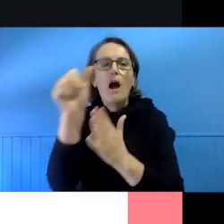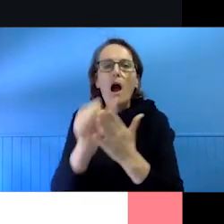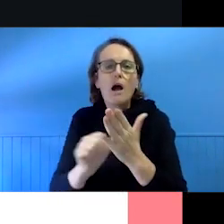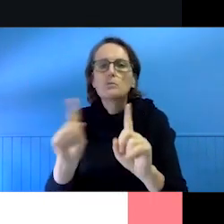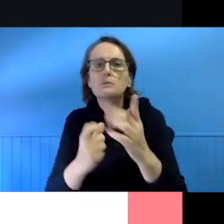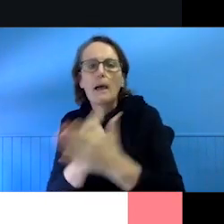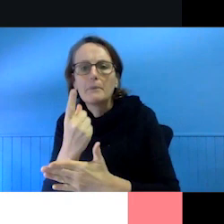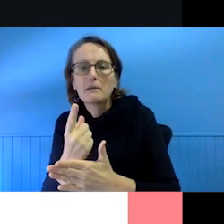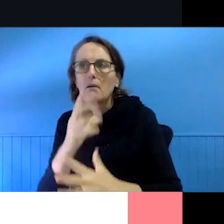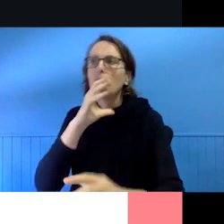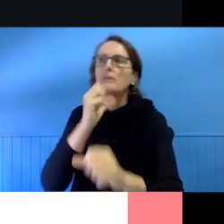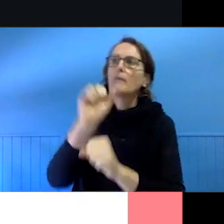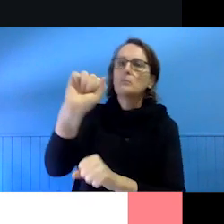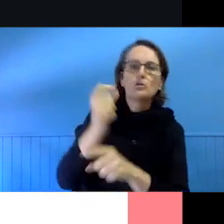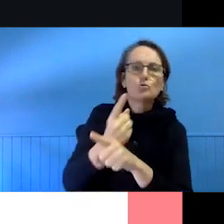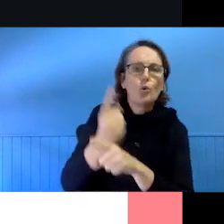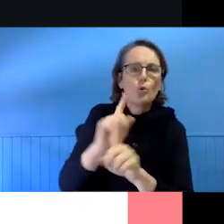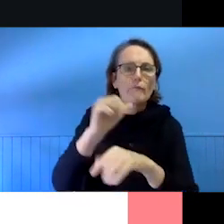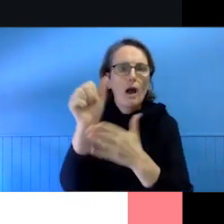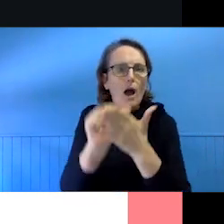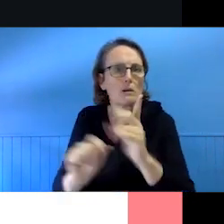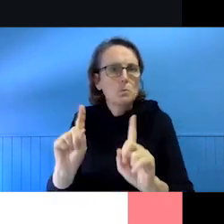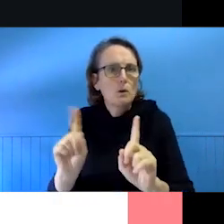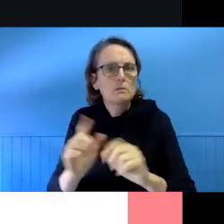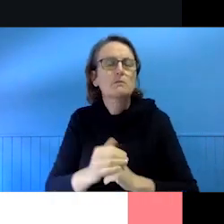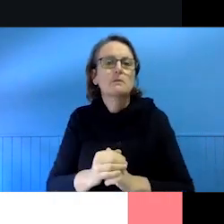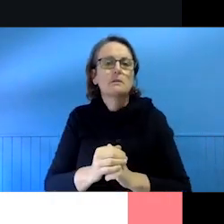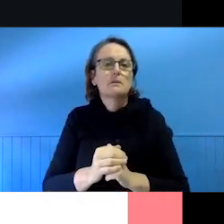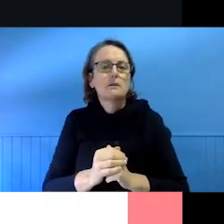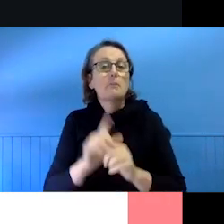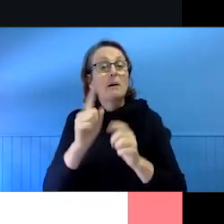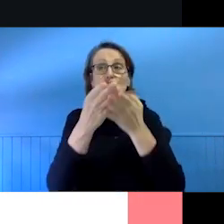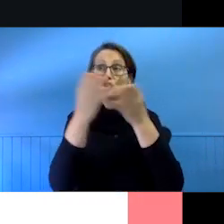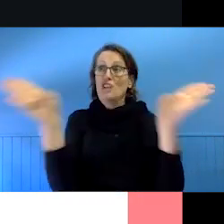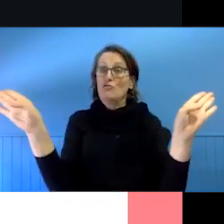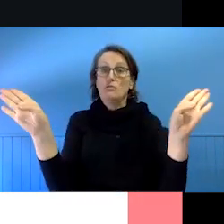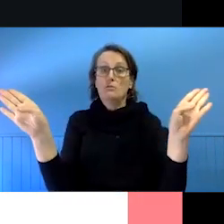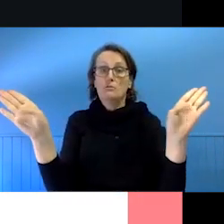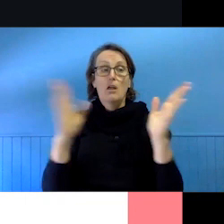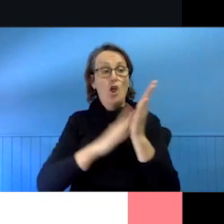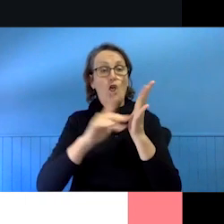what is the government saying with the art sector, and more generally, what is the mood and context that we're in?